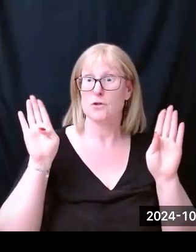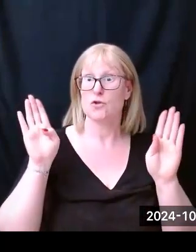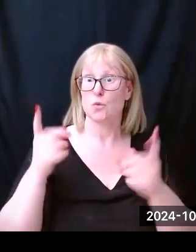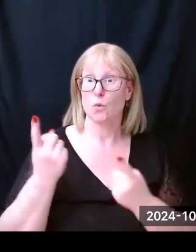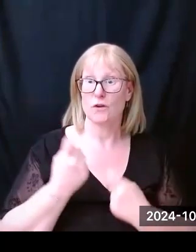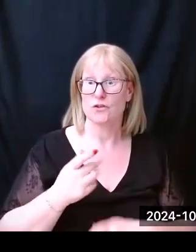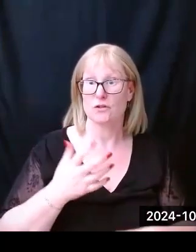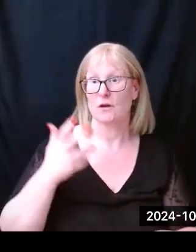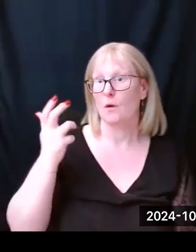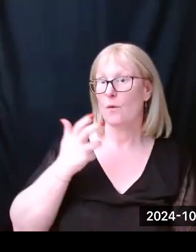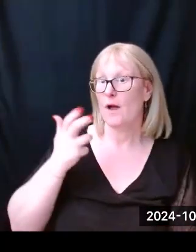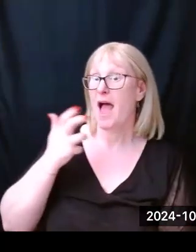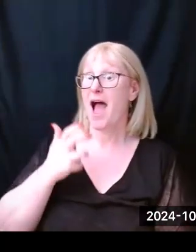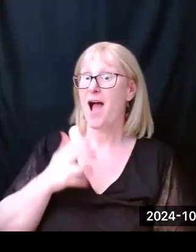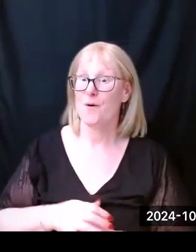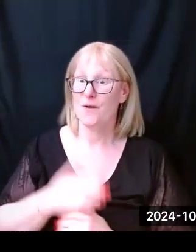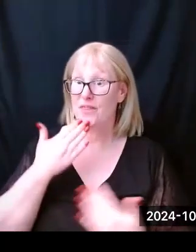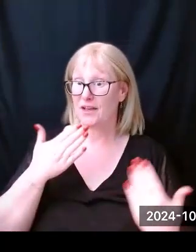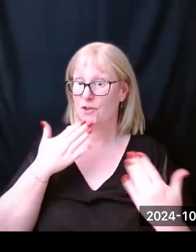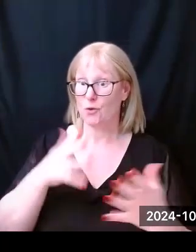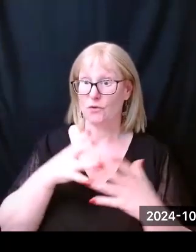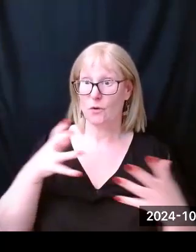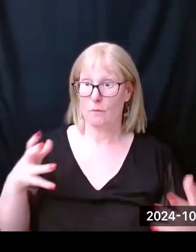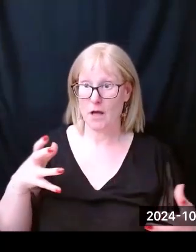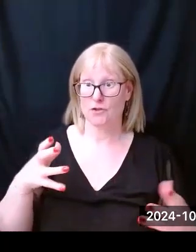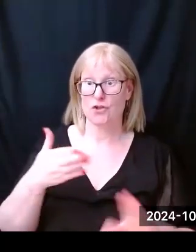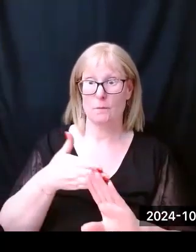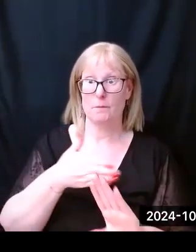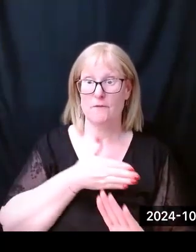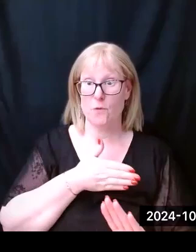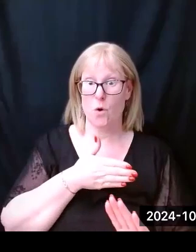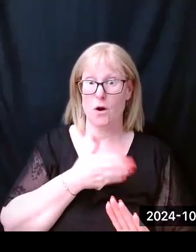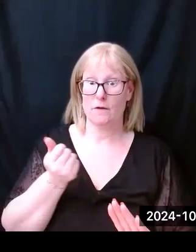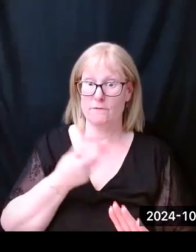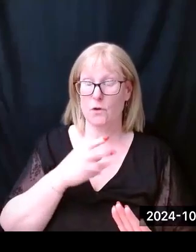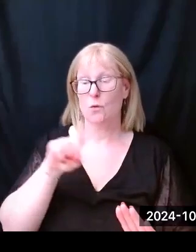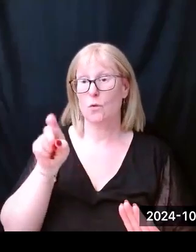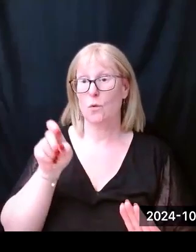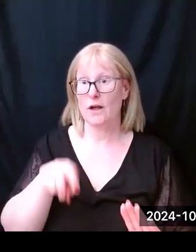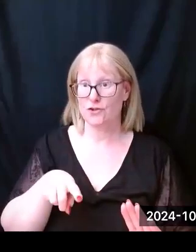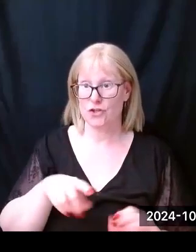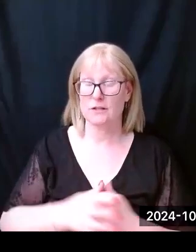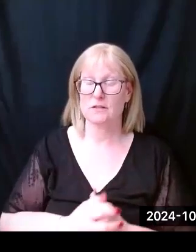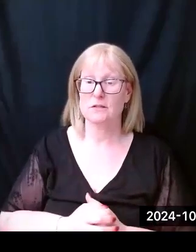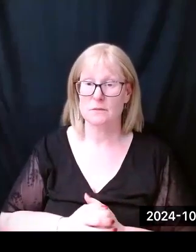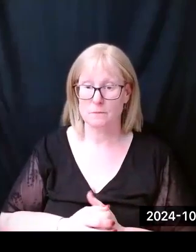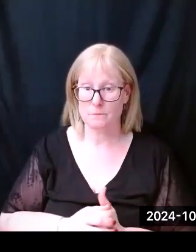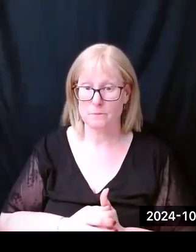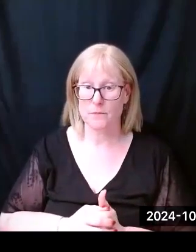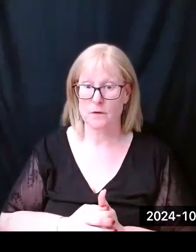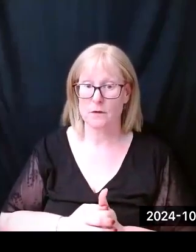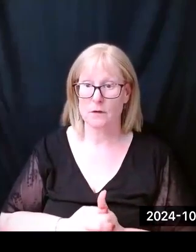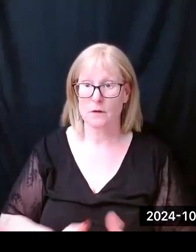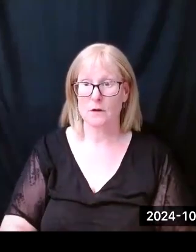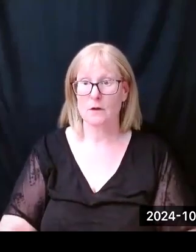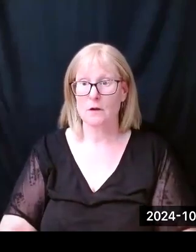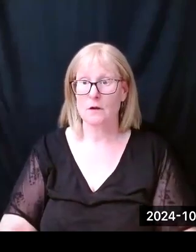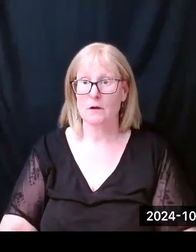Wow, Dr. Ketter. Thank you so much. So before I get into a couple questions, we have a couple of good ones that have come up. I just want to thank you real quick.